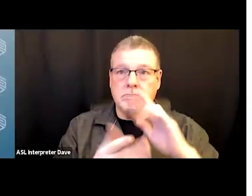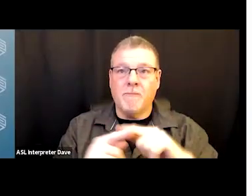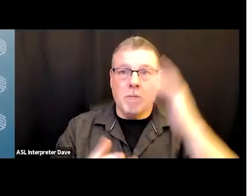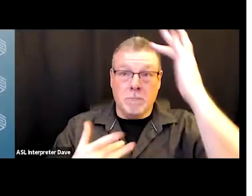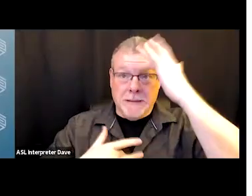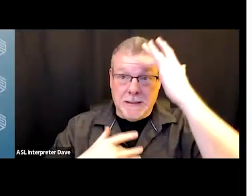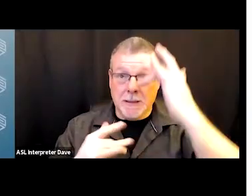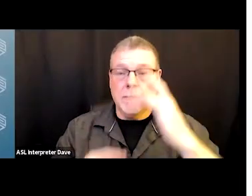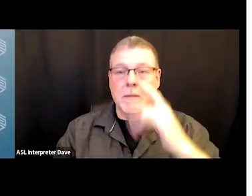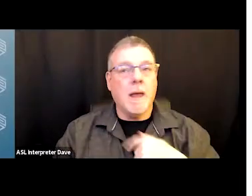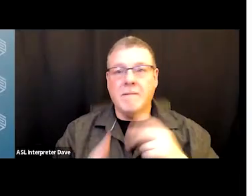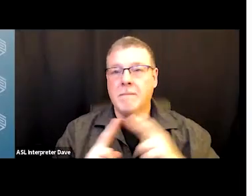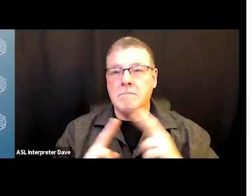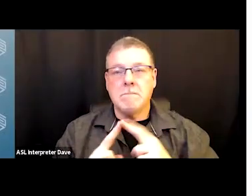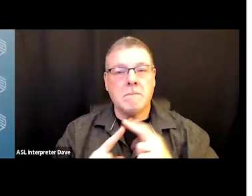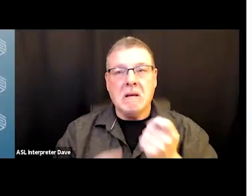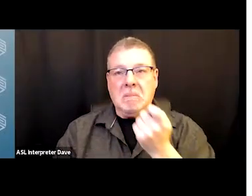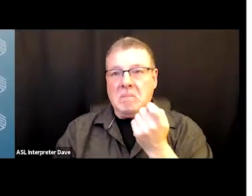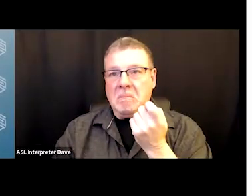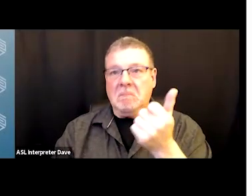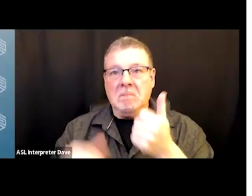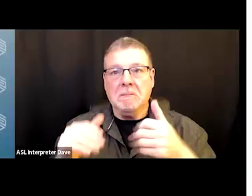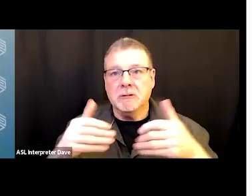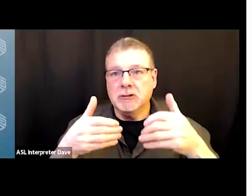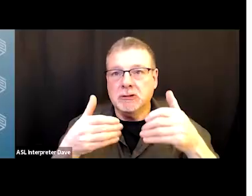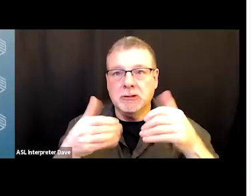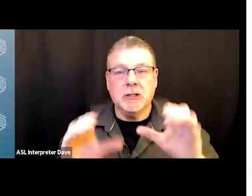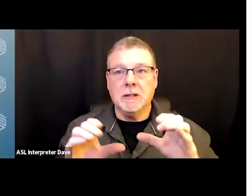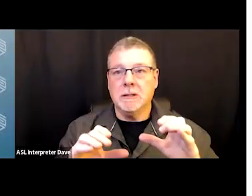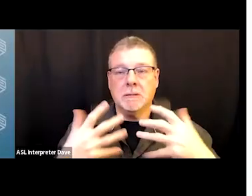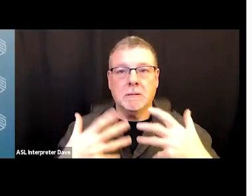they have a very, very slim chance of long-term recovery.